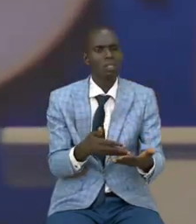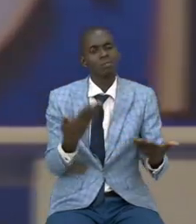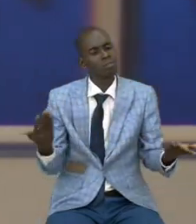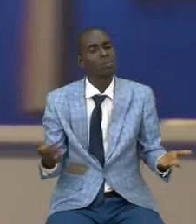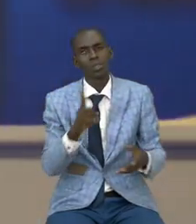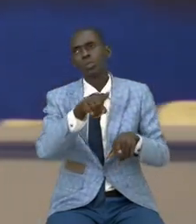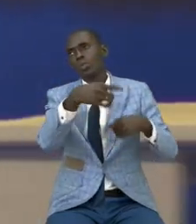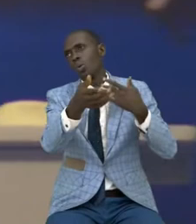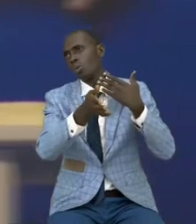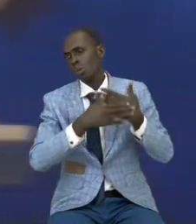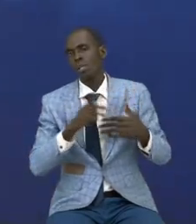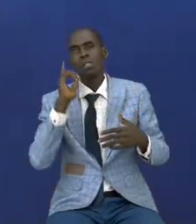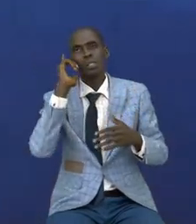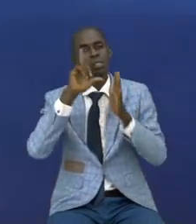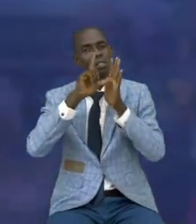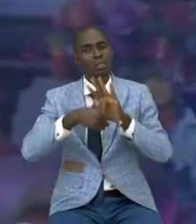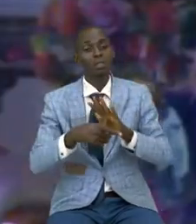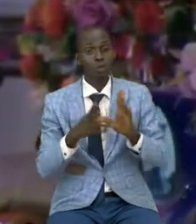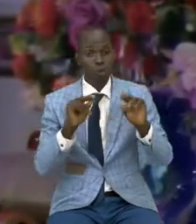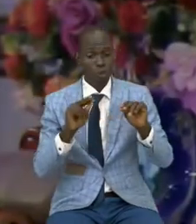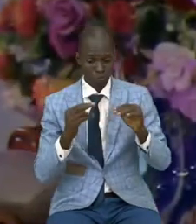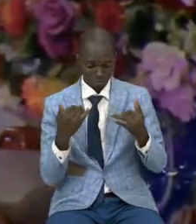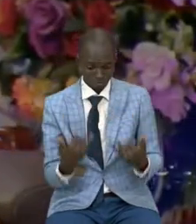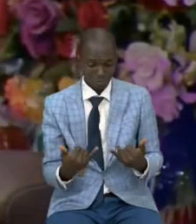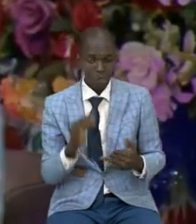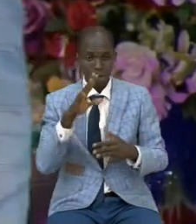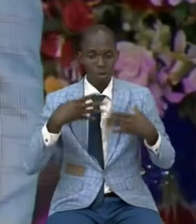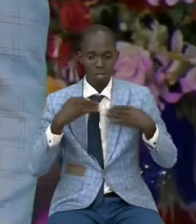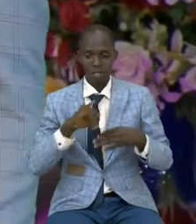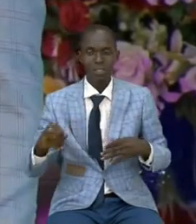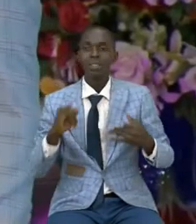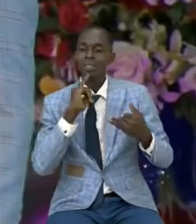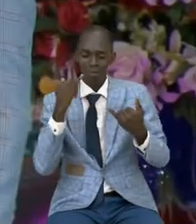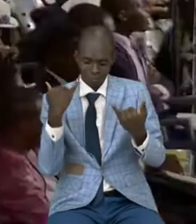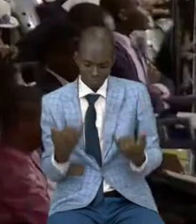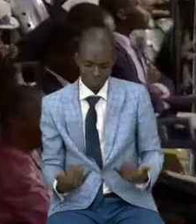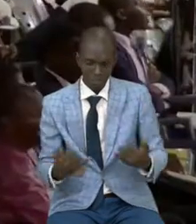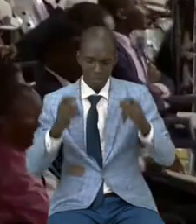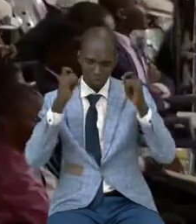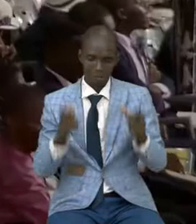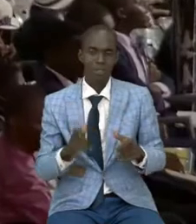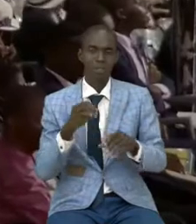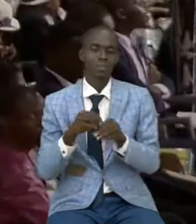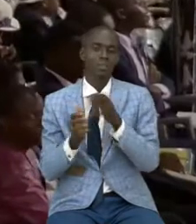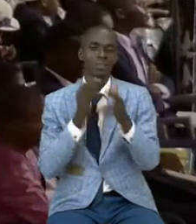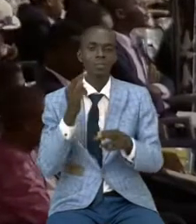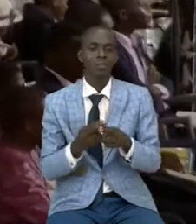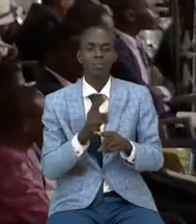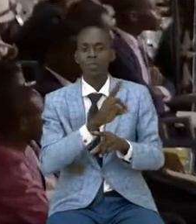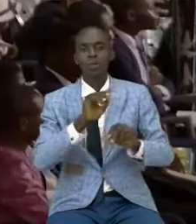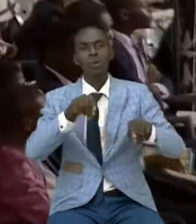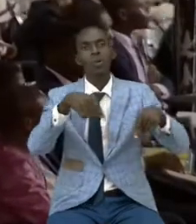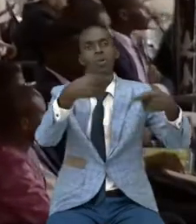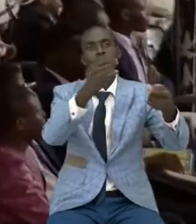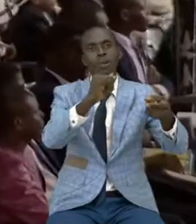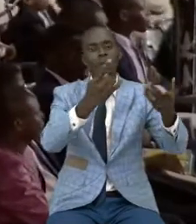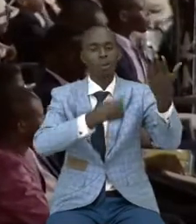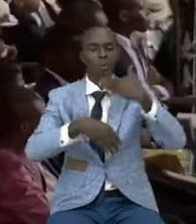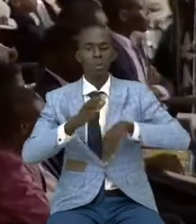and come back your healing your miracle tonight is immediate no going and then coming back my miracle